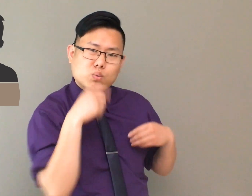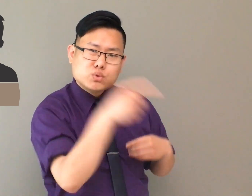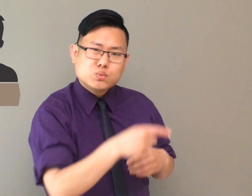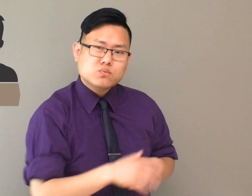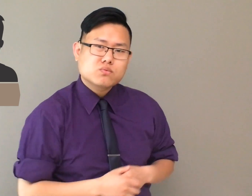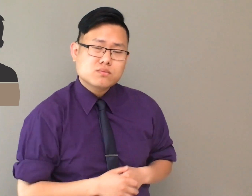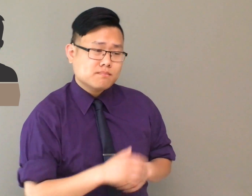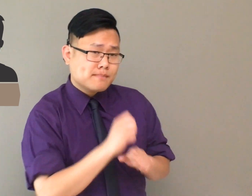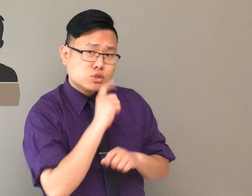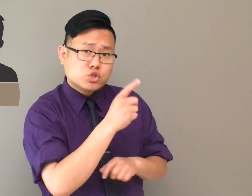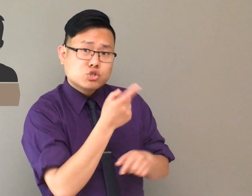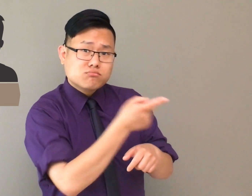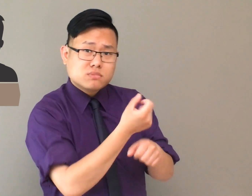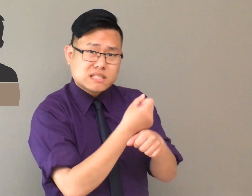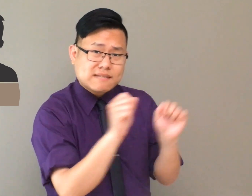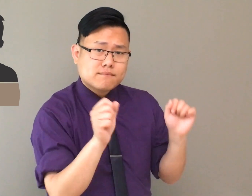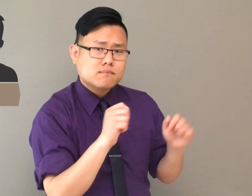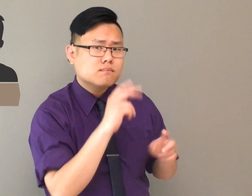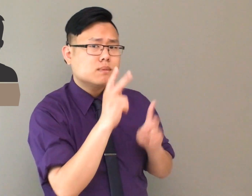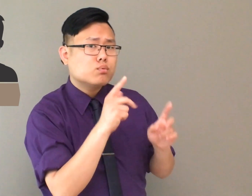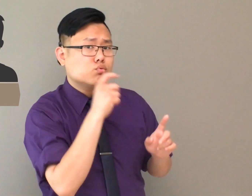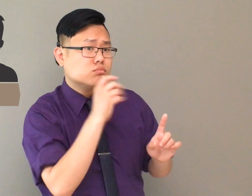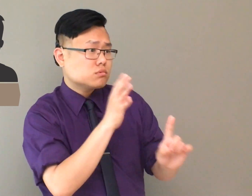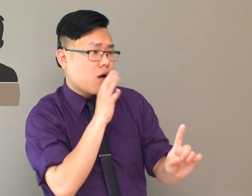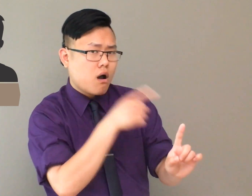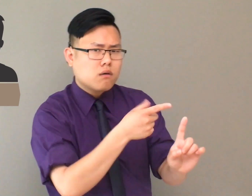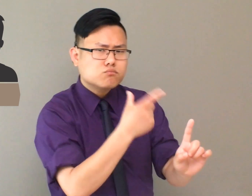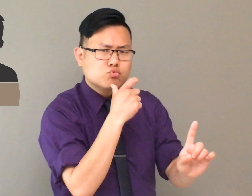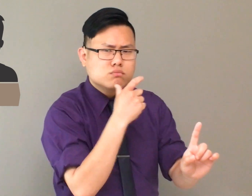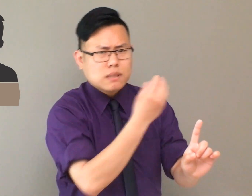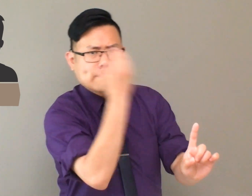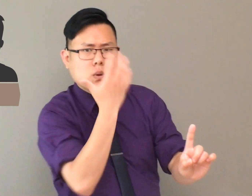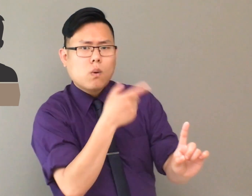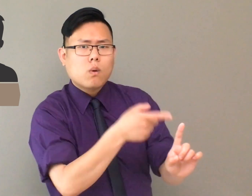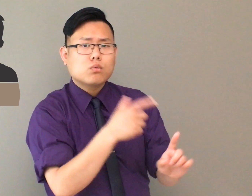would take care of him, make sure that he was safe… if only he would tell her everyone